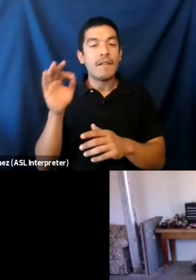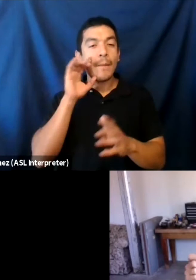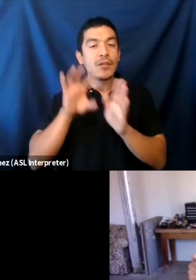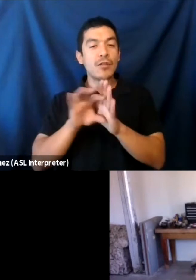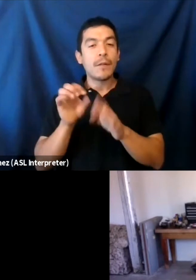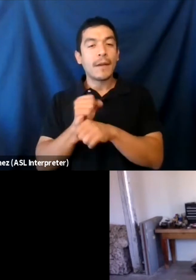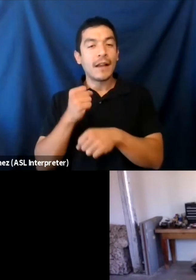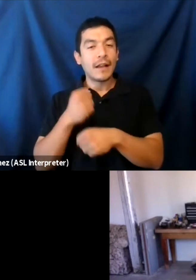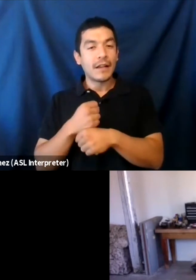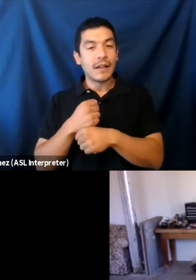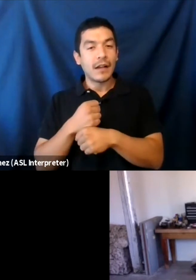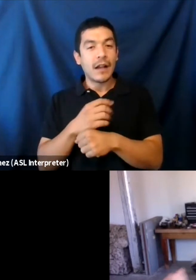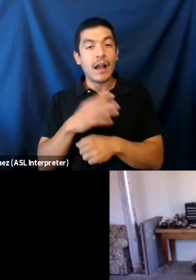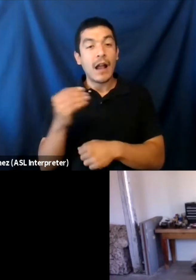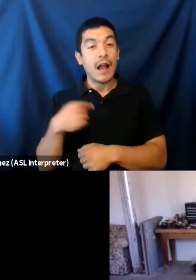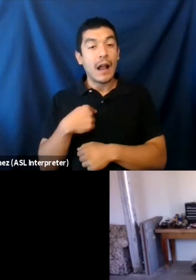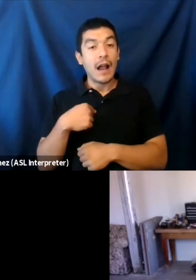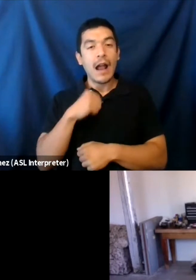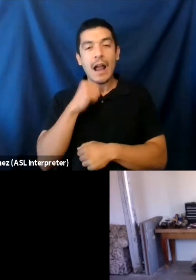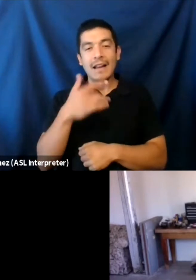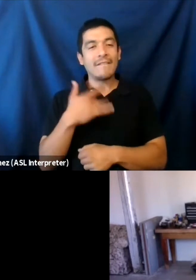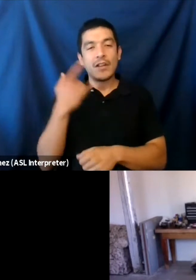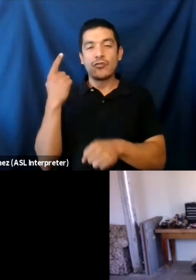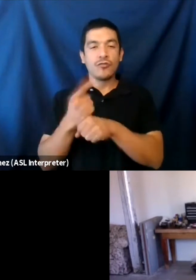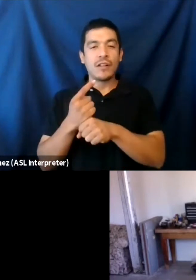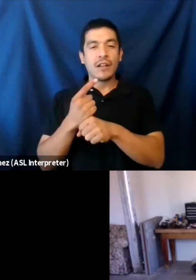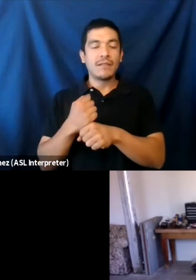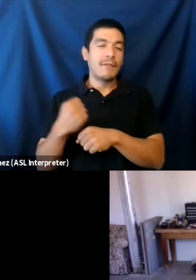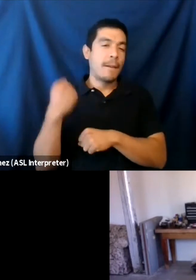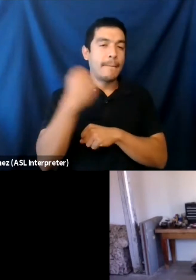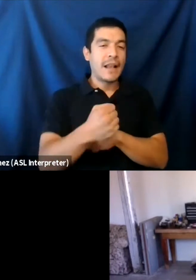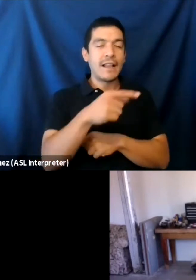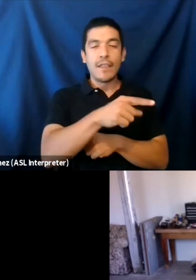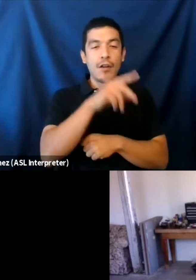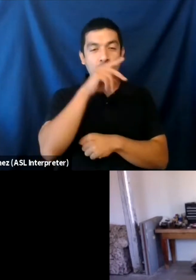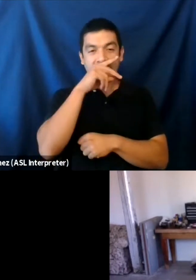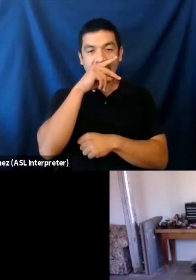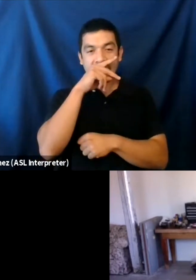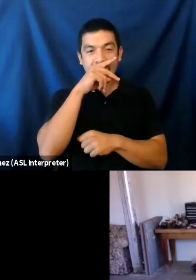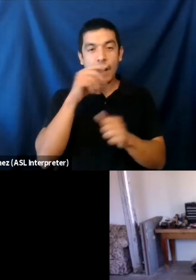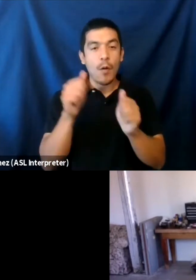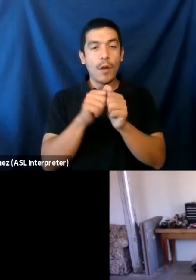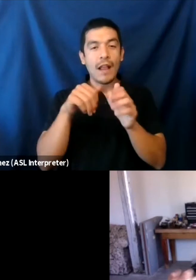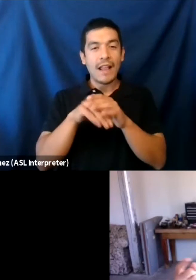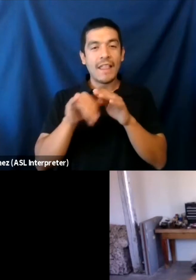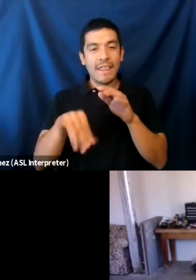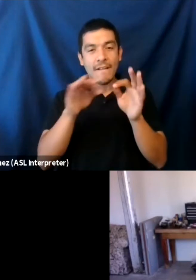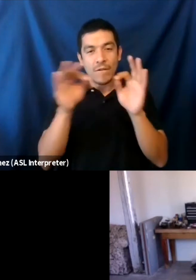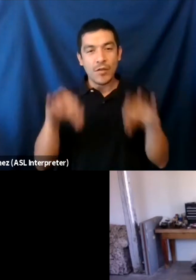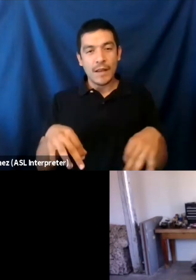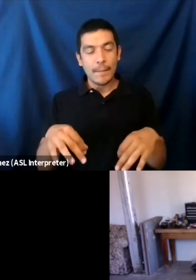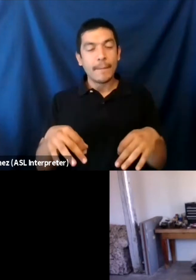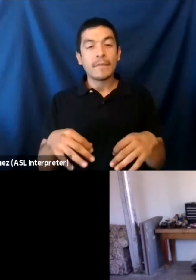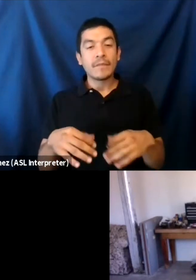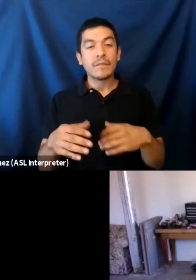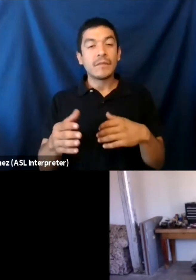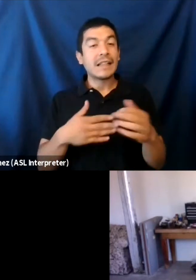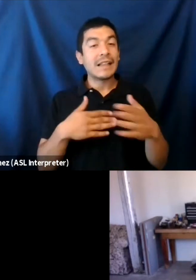And I didn't feel right placing those kids within that frame, even if they're,